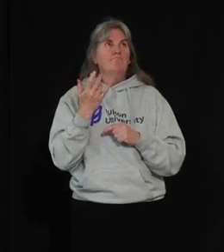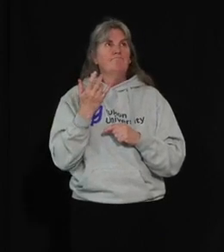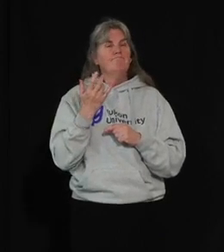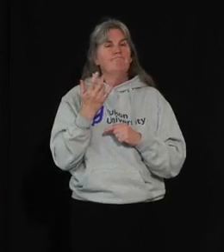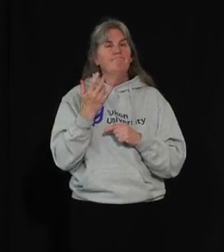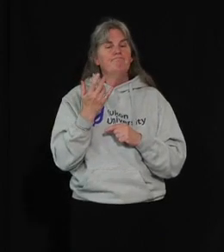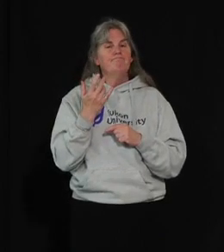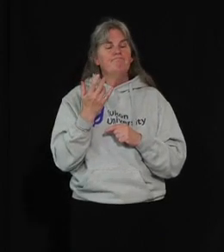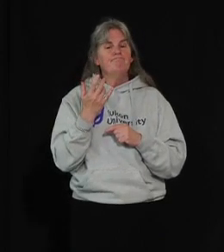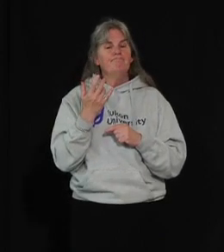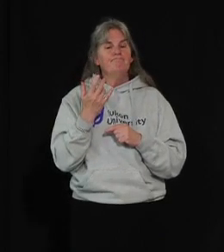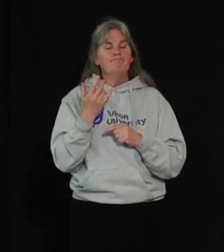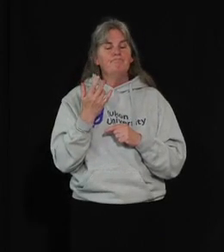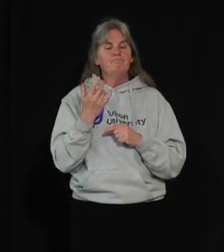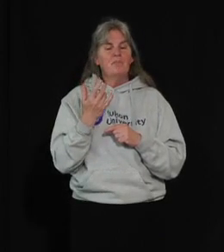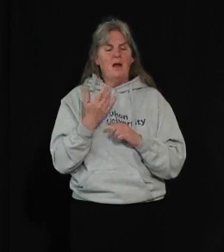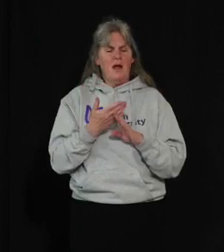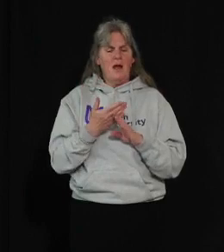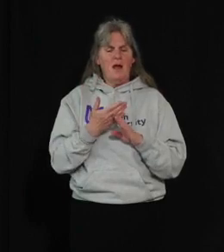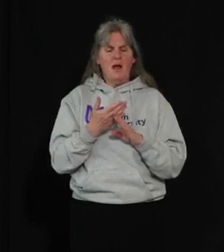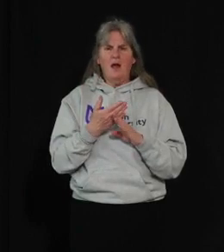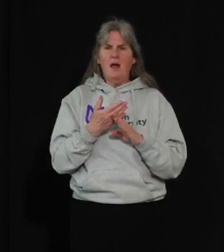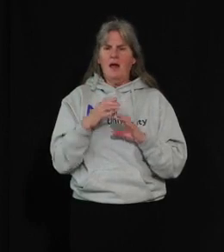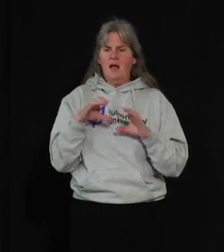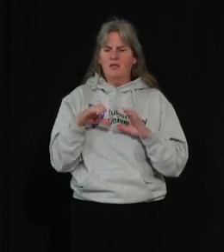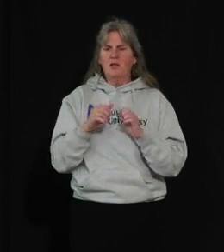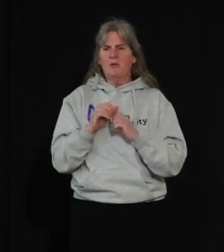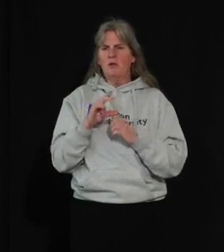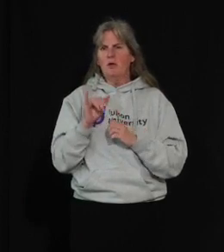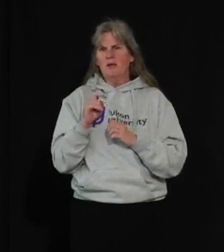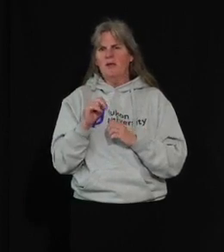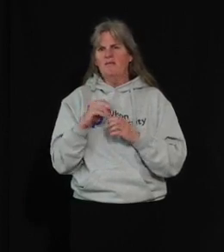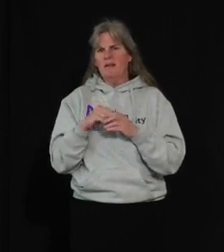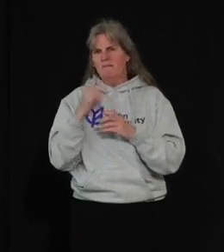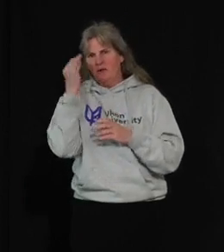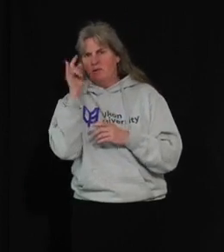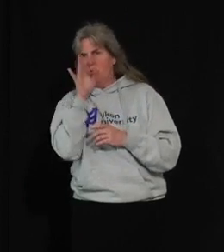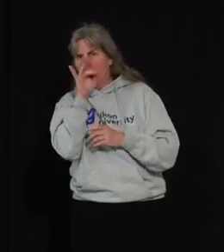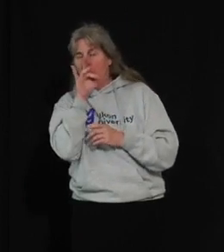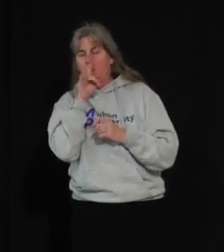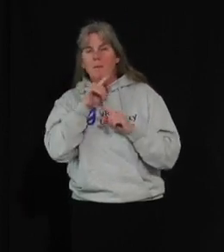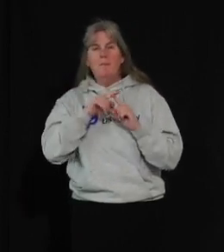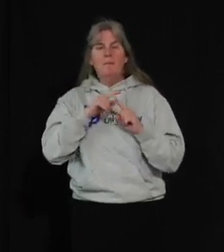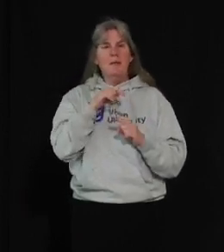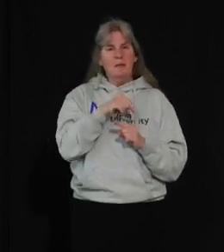worried about-- and I guess this is more or less what I said to Claudiane in French.